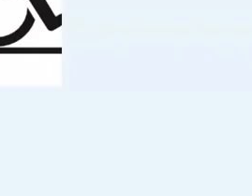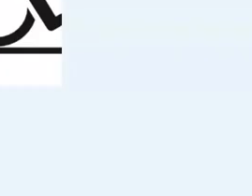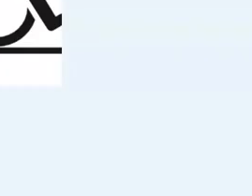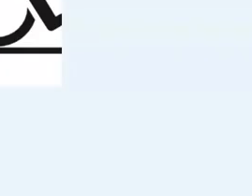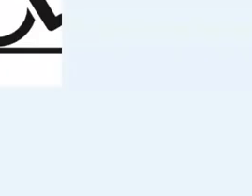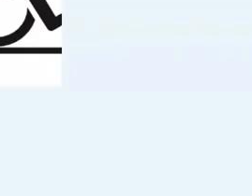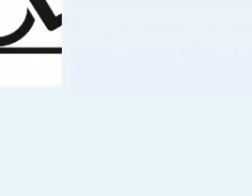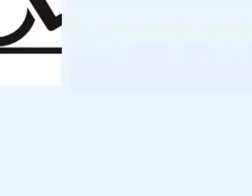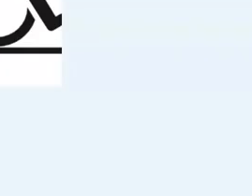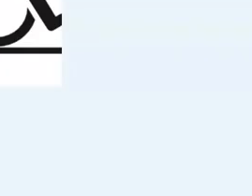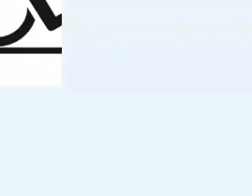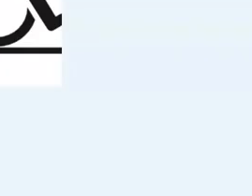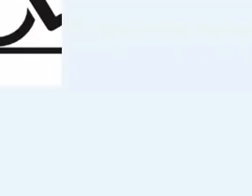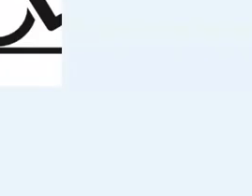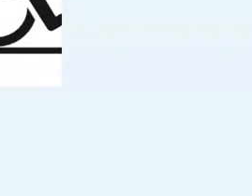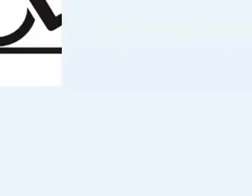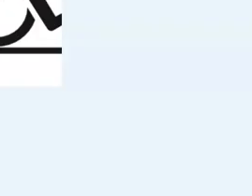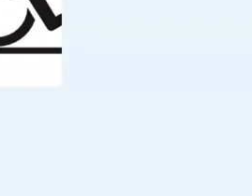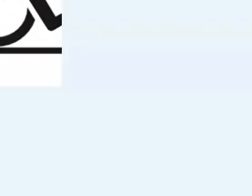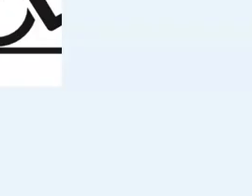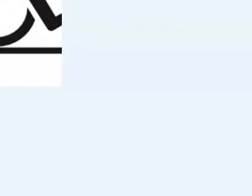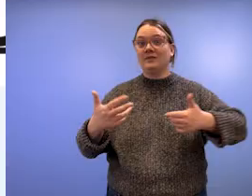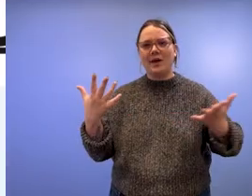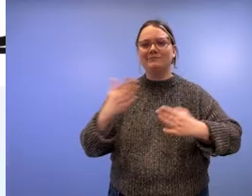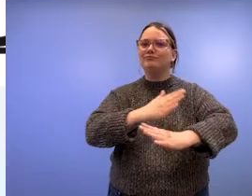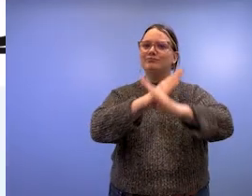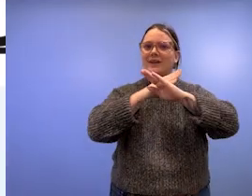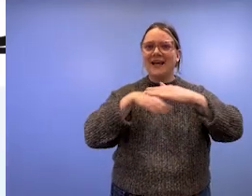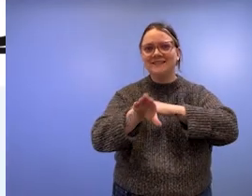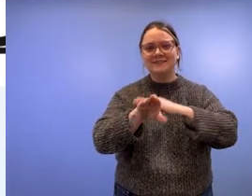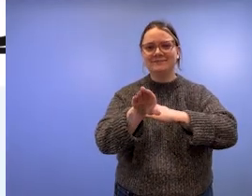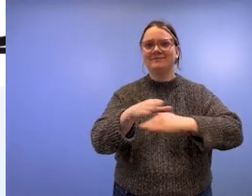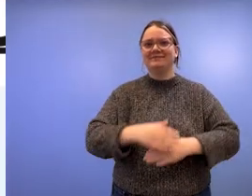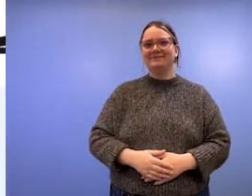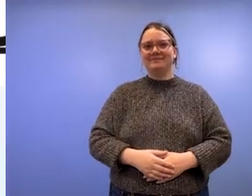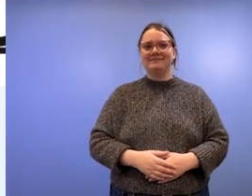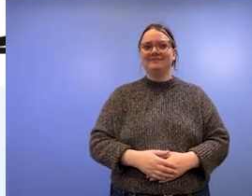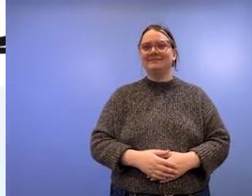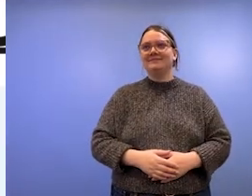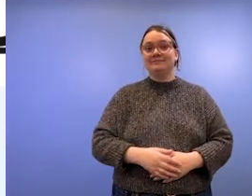Speaker 1 Great, so now we are going to talk about barriers to accessibility. On the slide